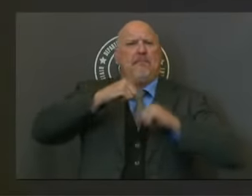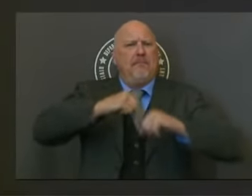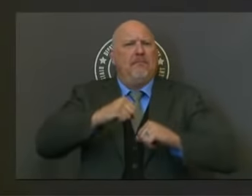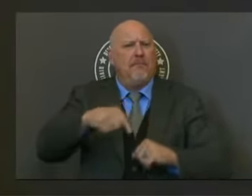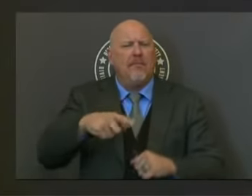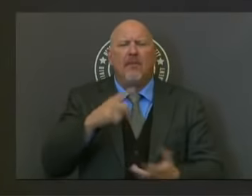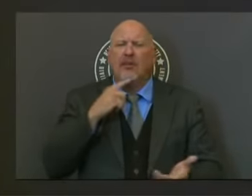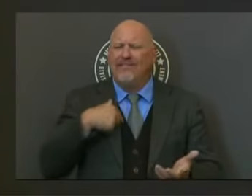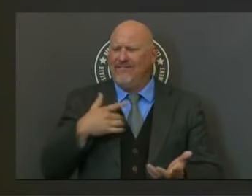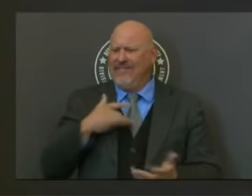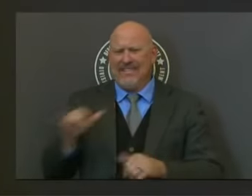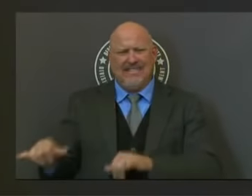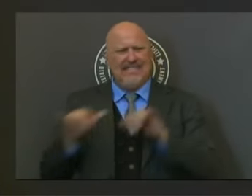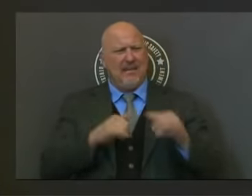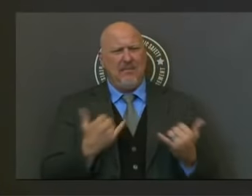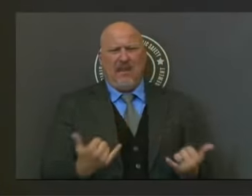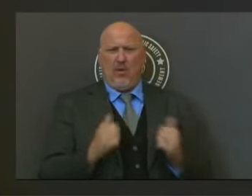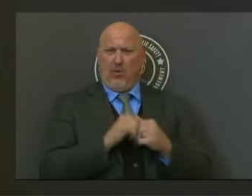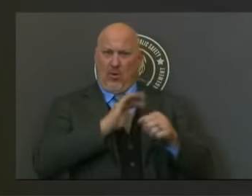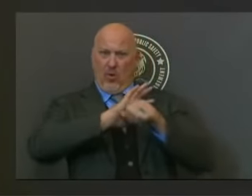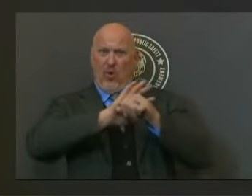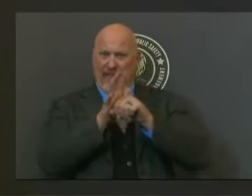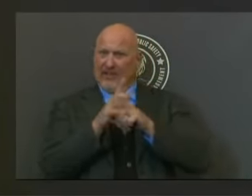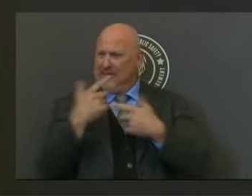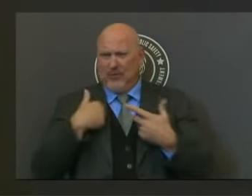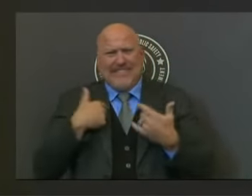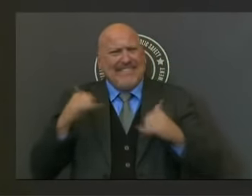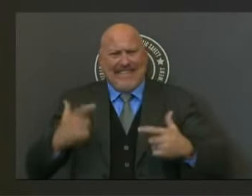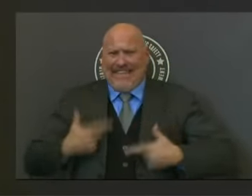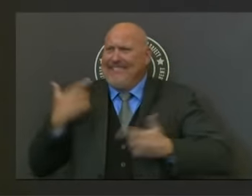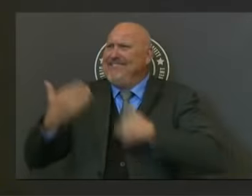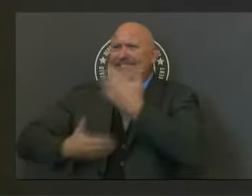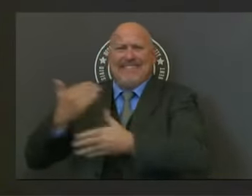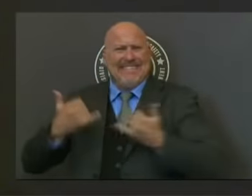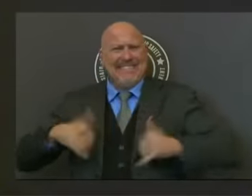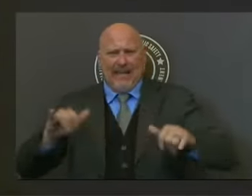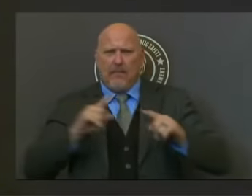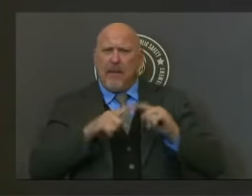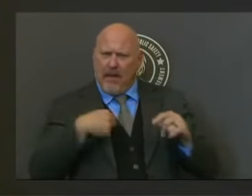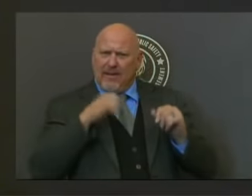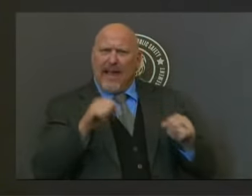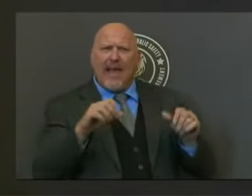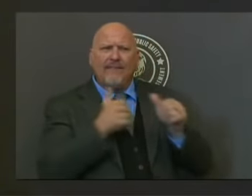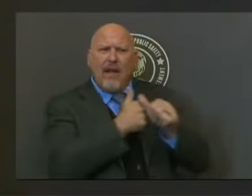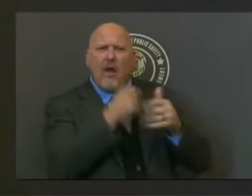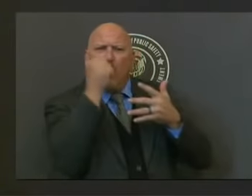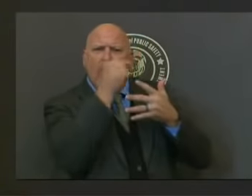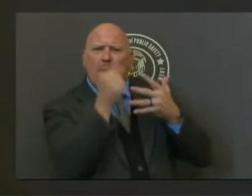have said for a number of months on what we should be doing during this pandemic